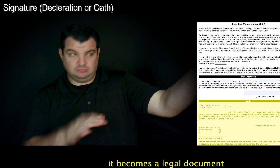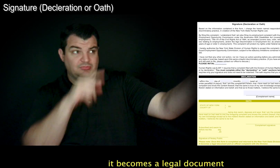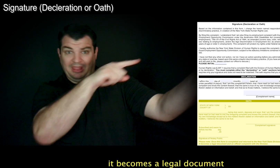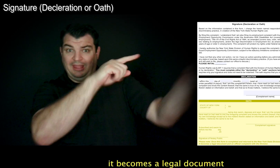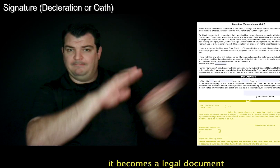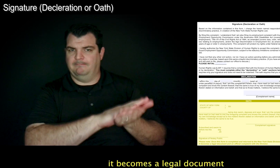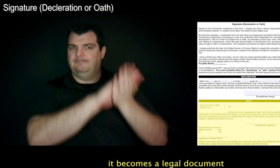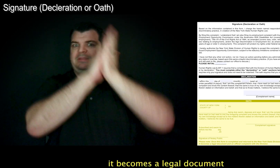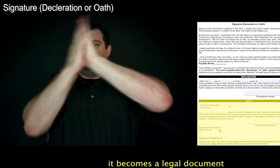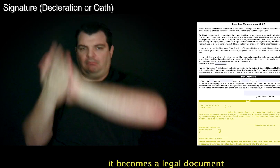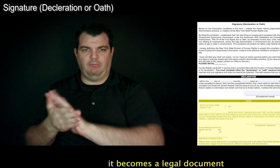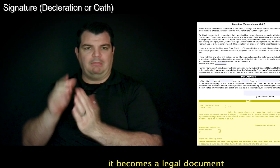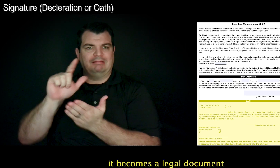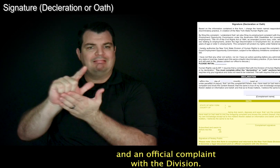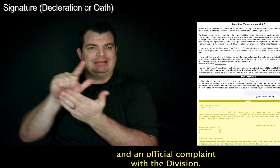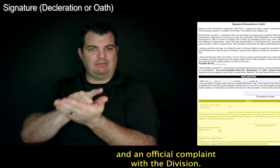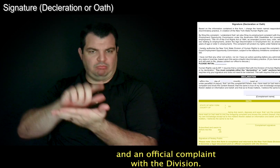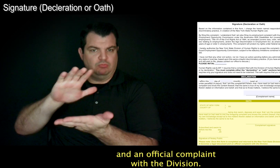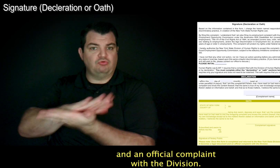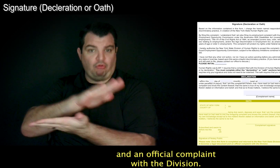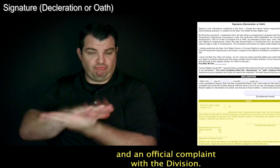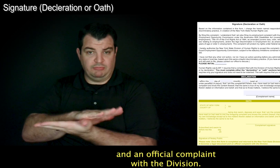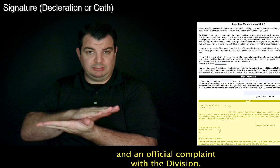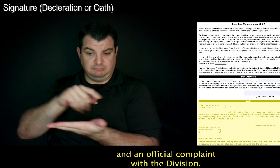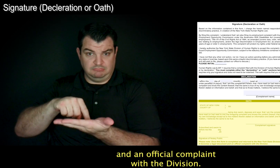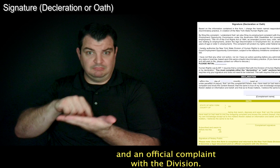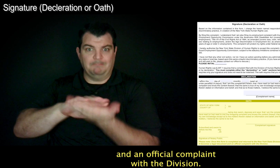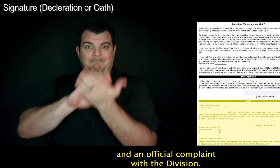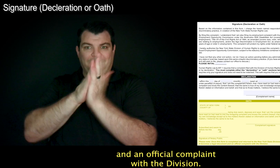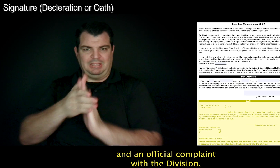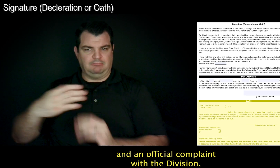it becomes a legal document and an official complaint with the Division.